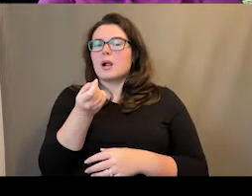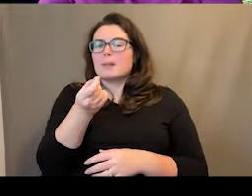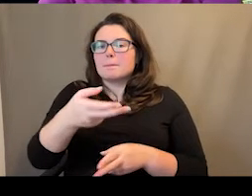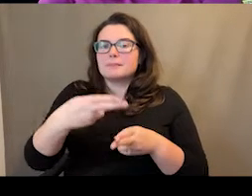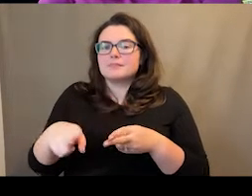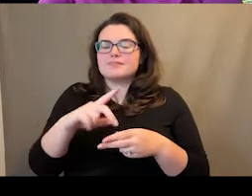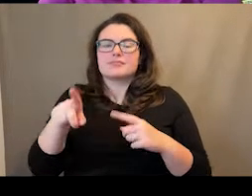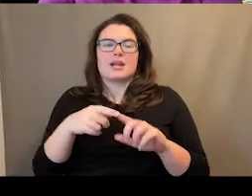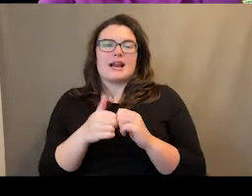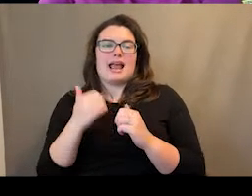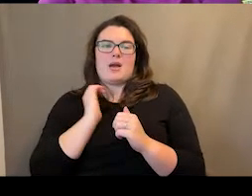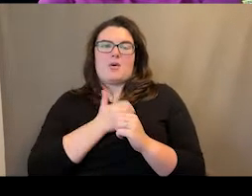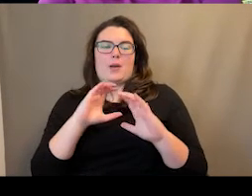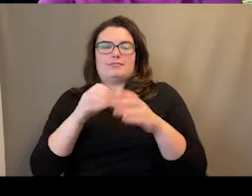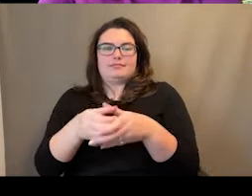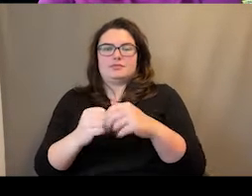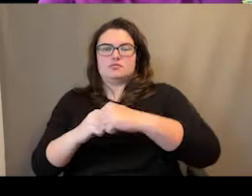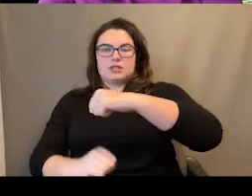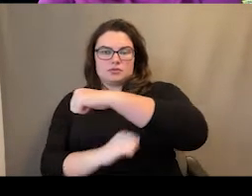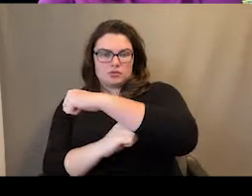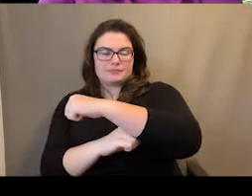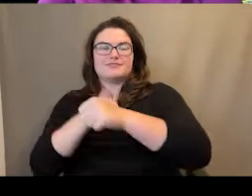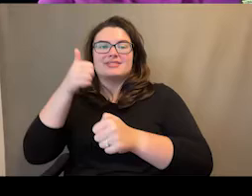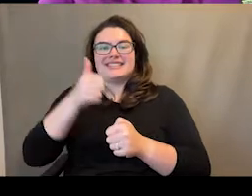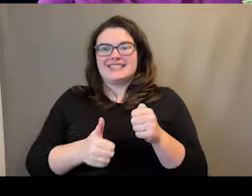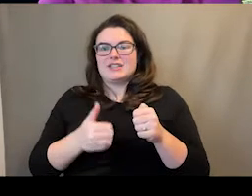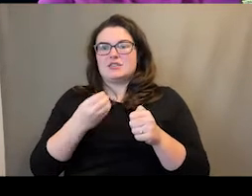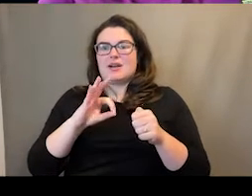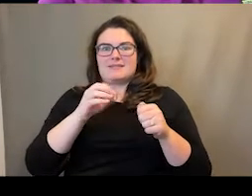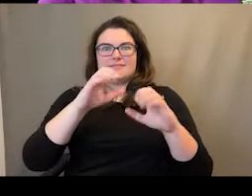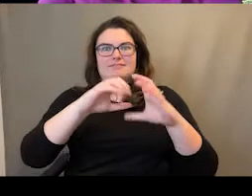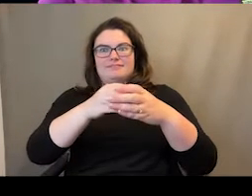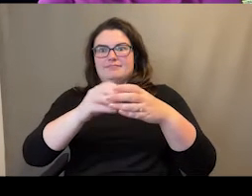how our directorate is structured. Each of the eight directorates in the NSF